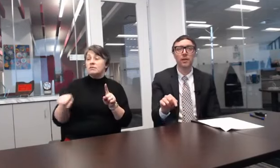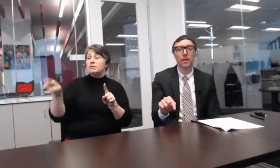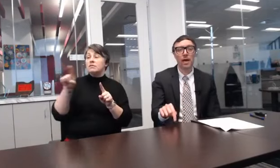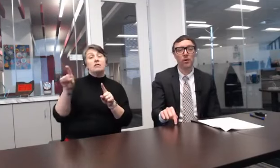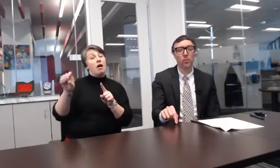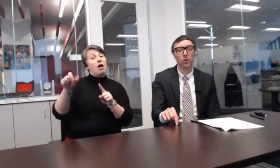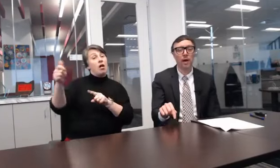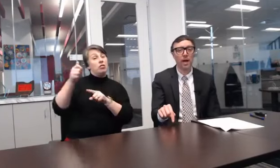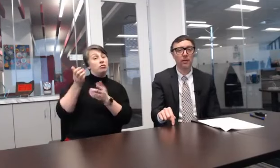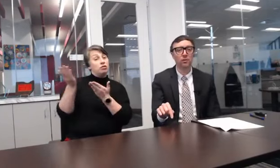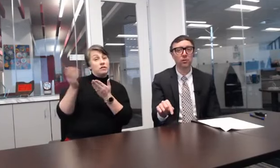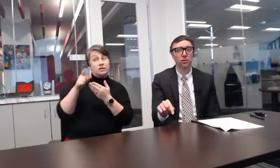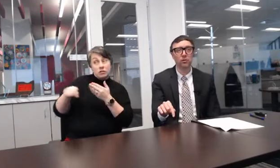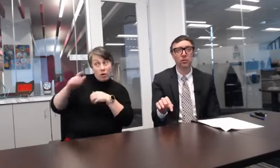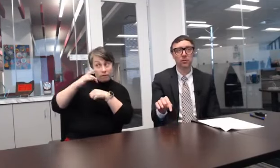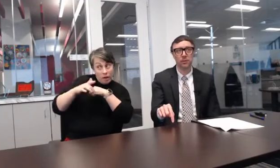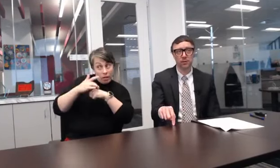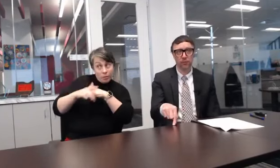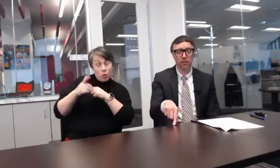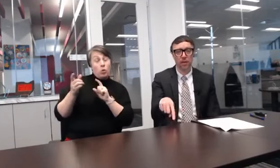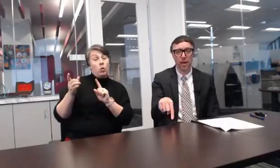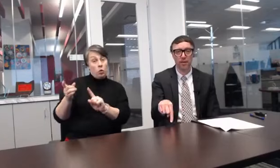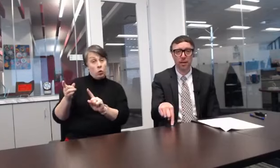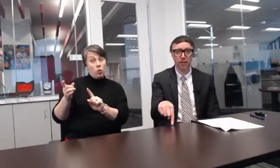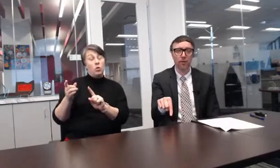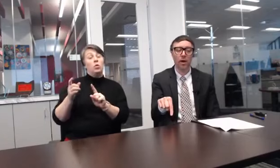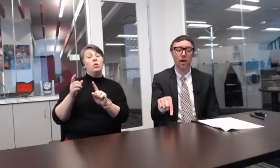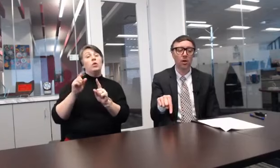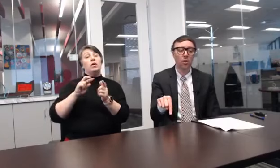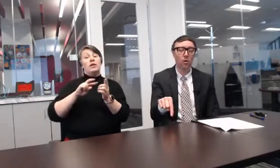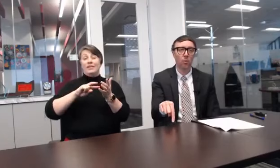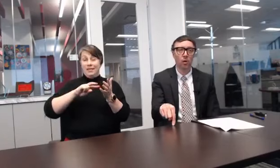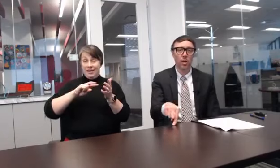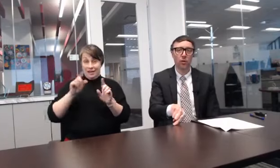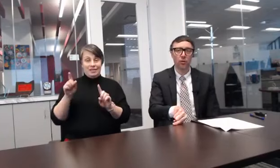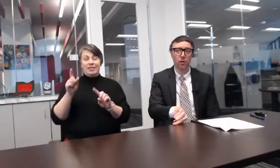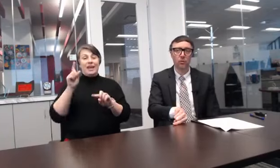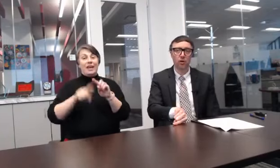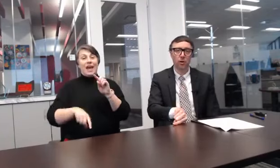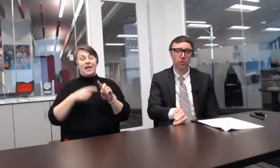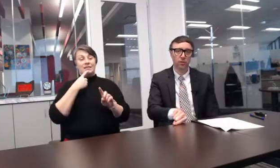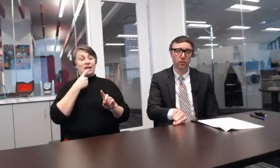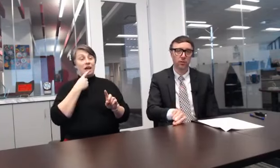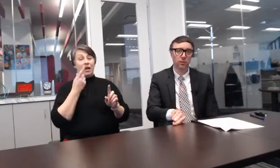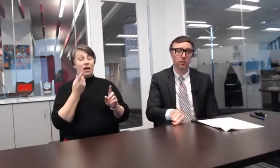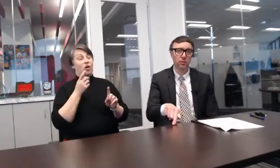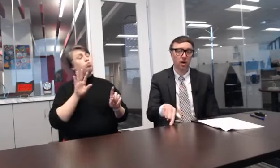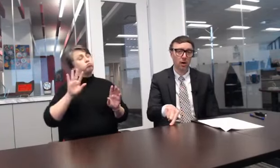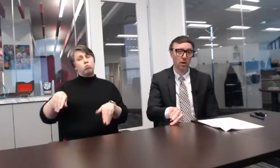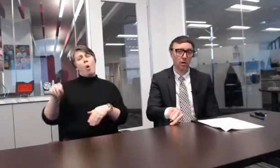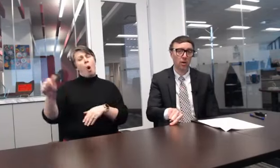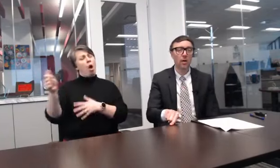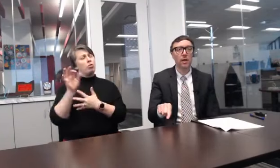the County Board has to specifically identify what those Alternative Services are.